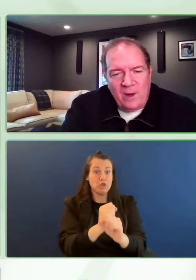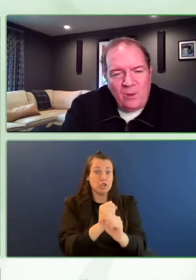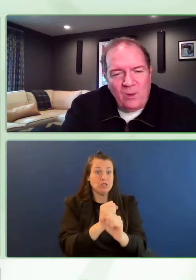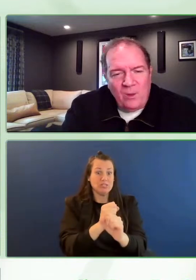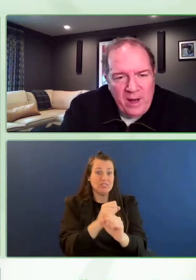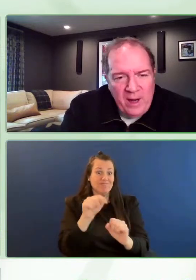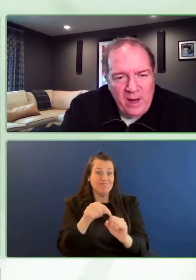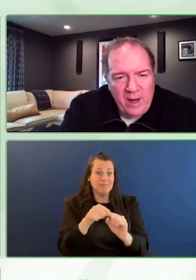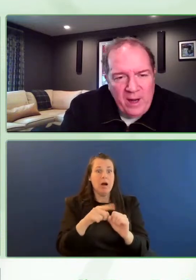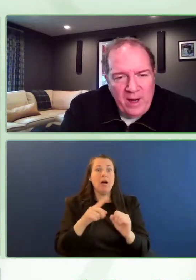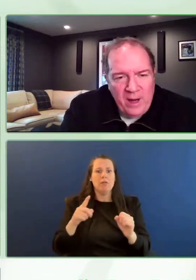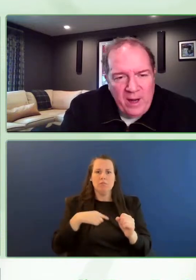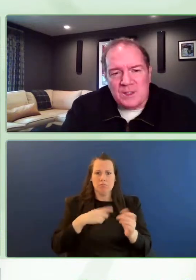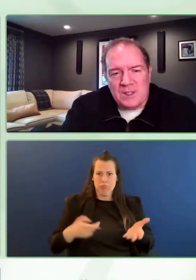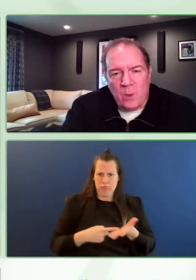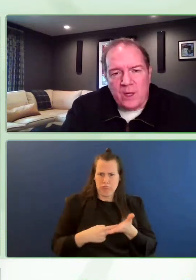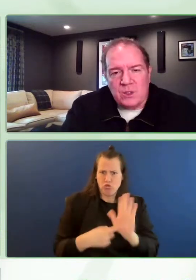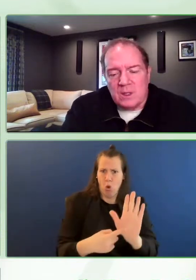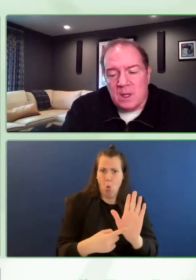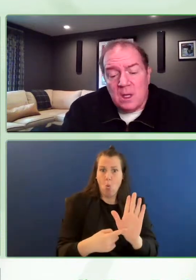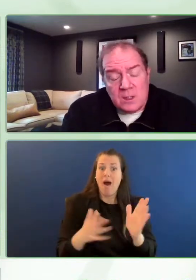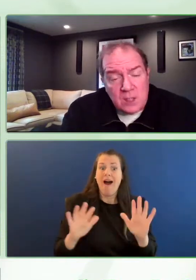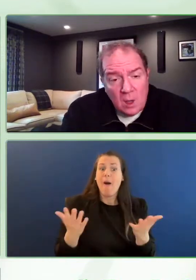No matter what your age. Your situation.